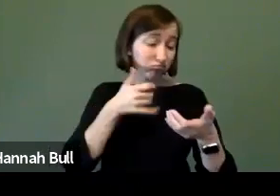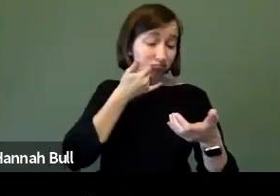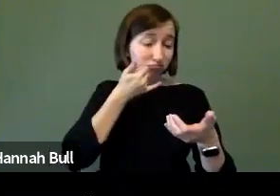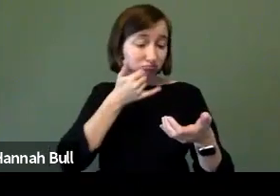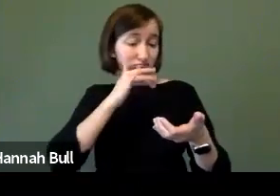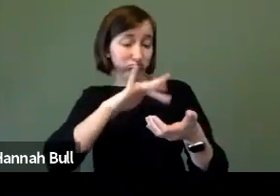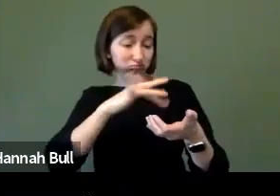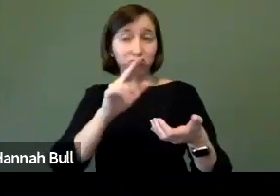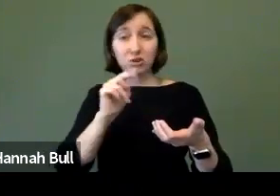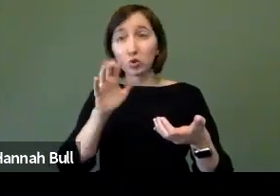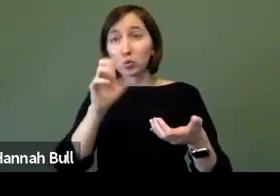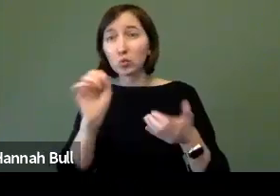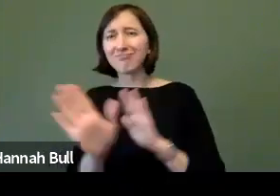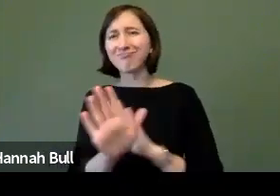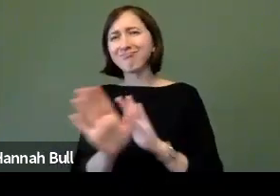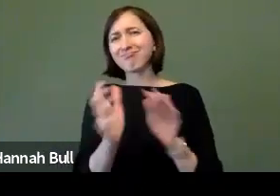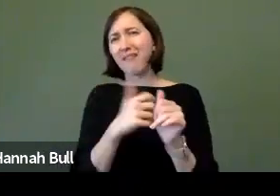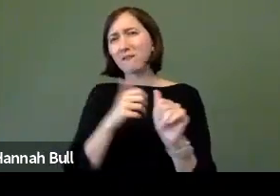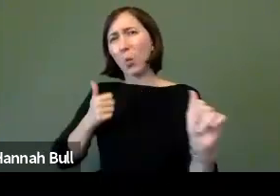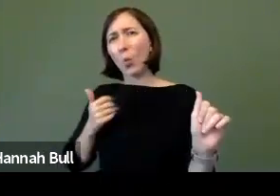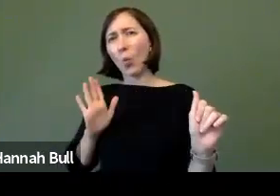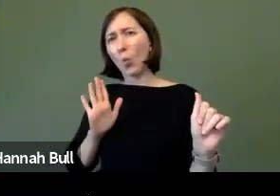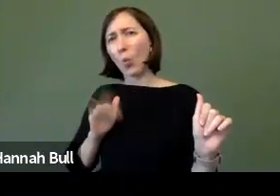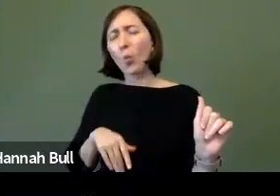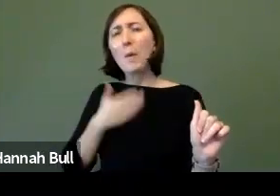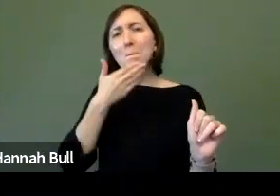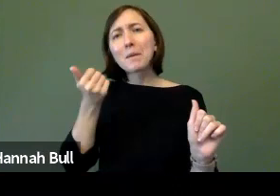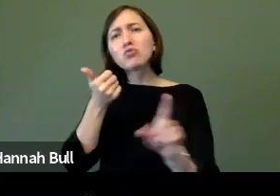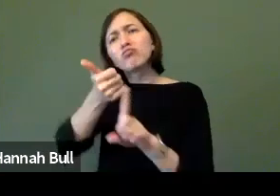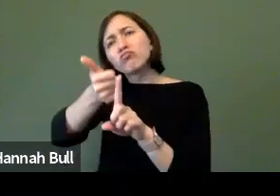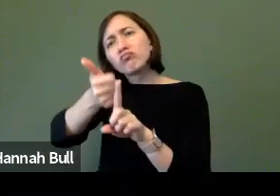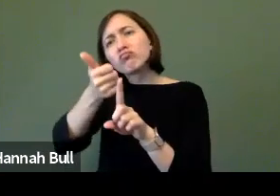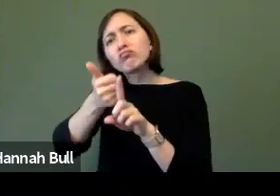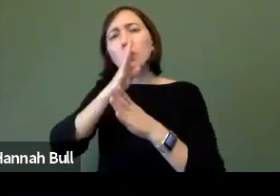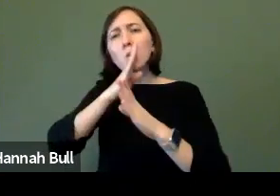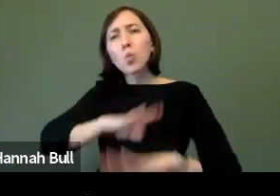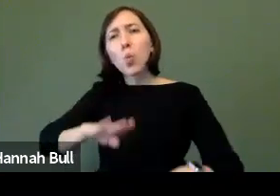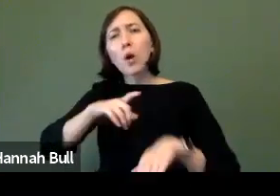Just quiet time can be wonderful because often times we tend